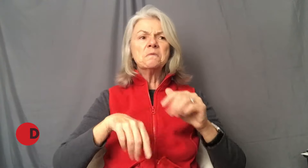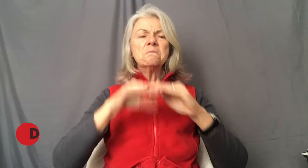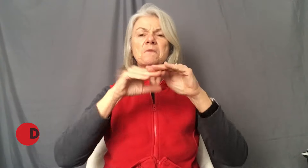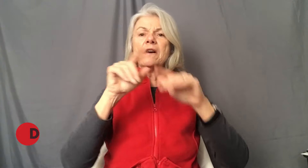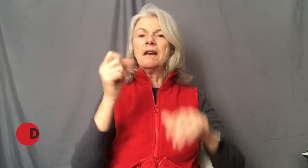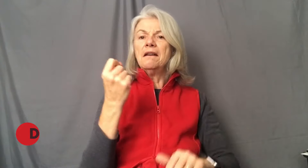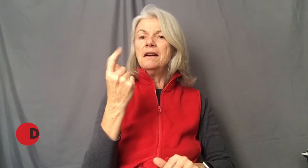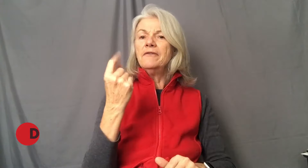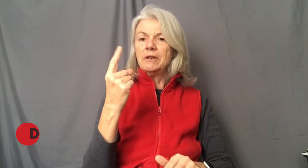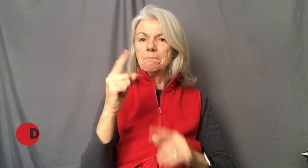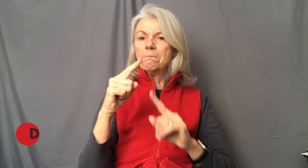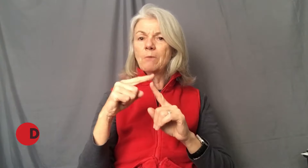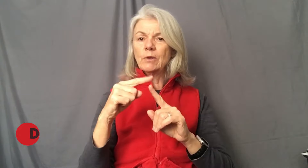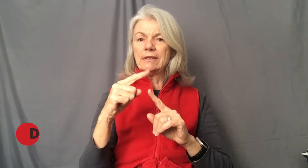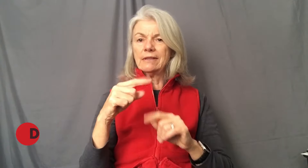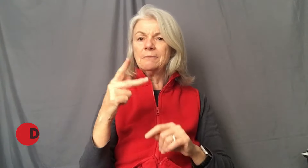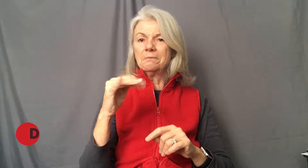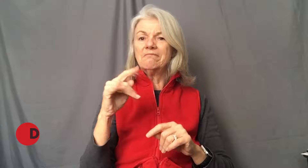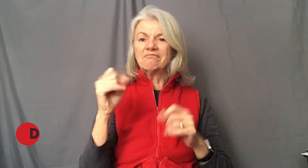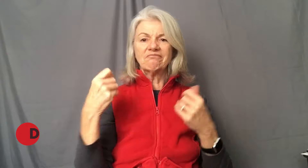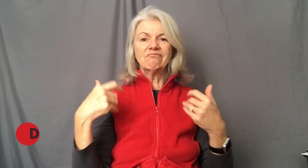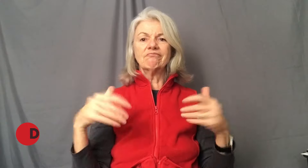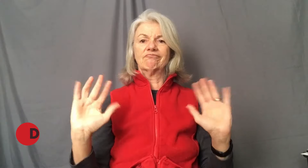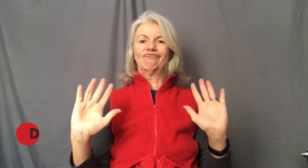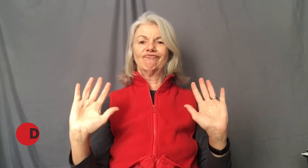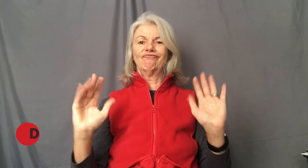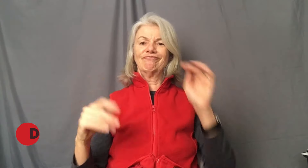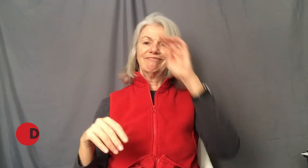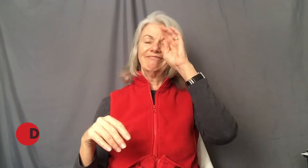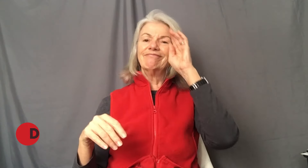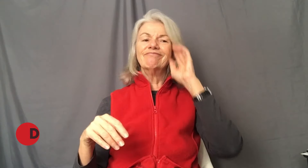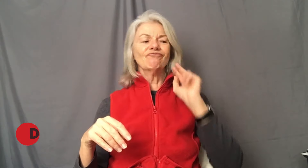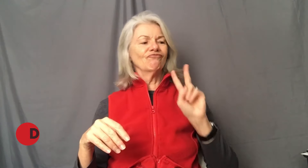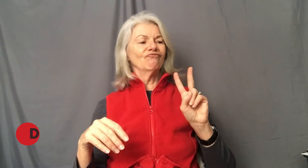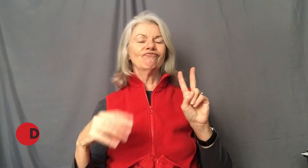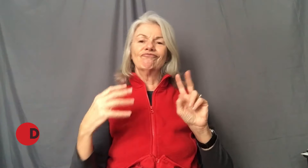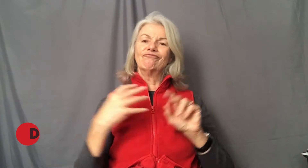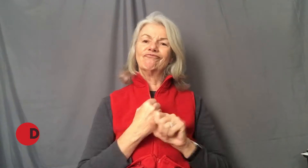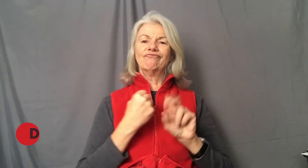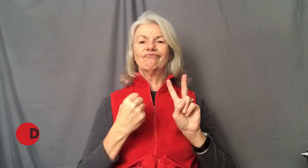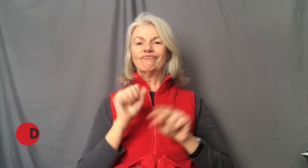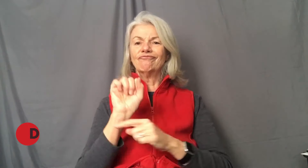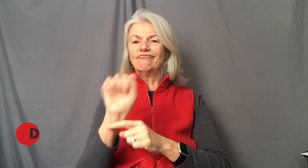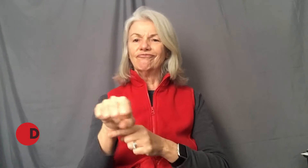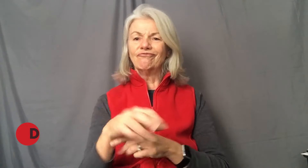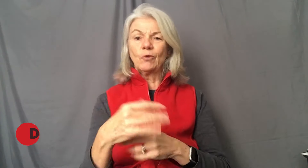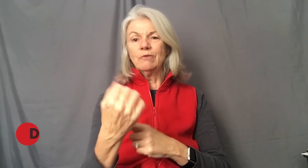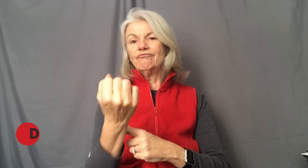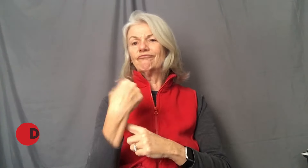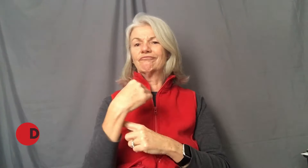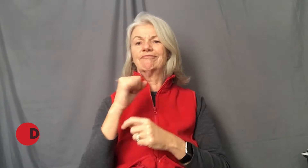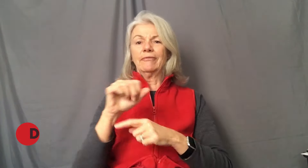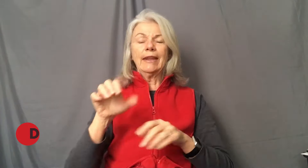when someone gets 11 points, they win.